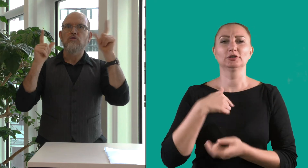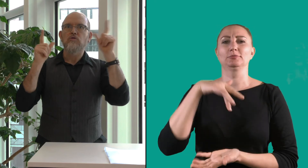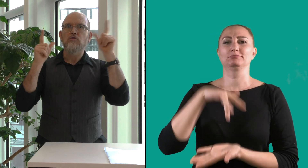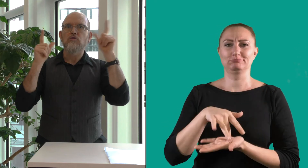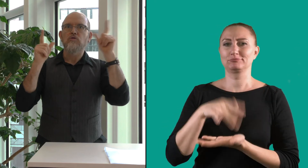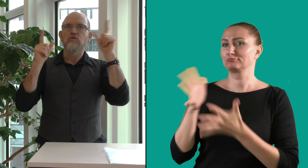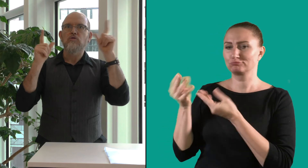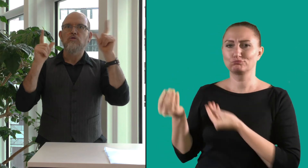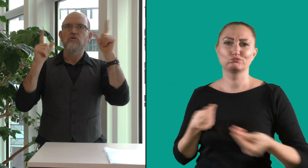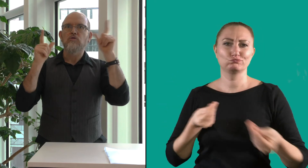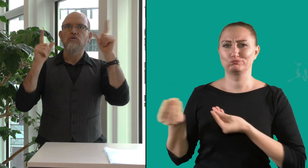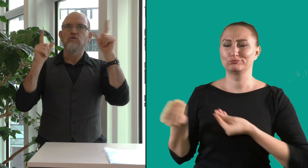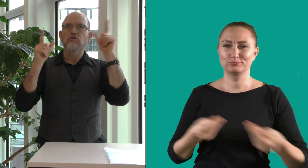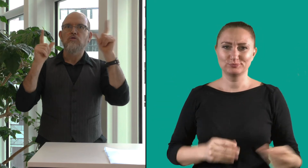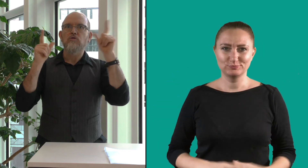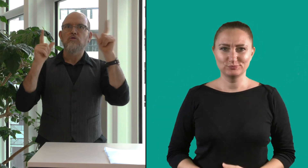I undertake jobs like these, too.